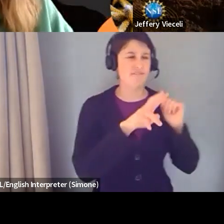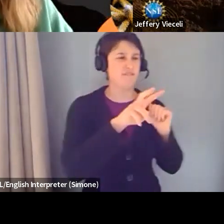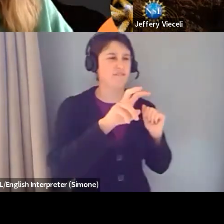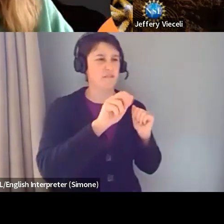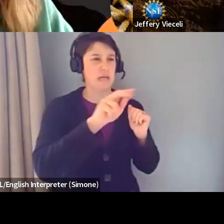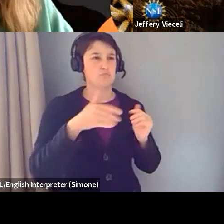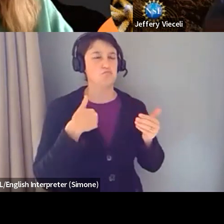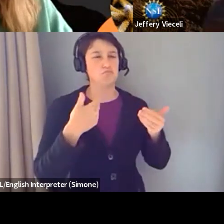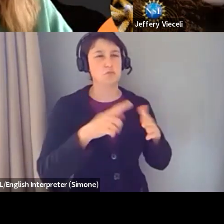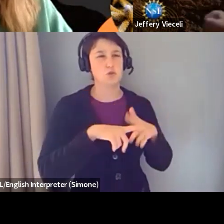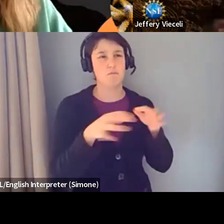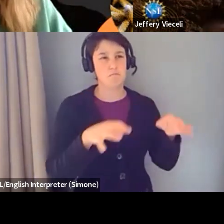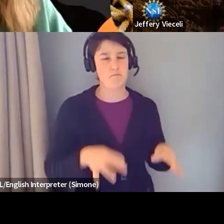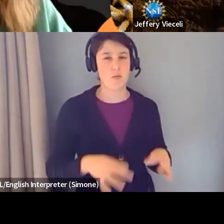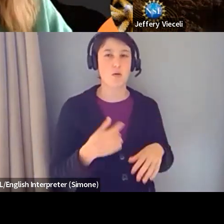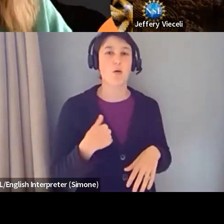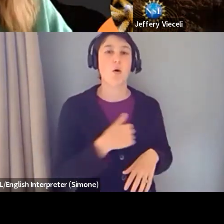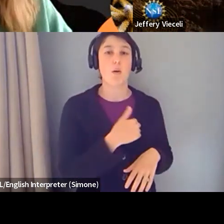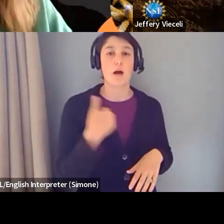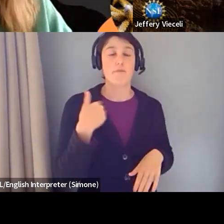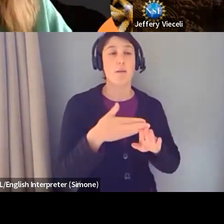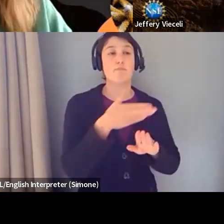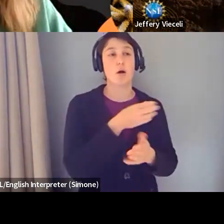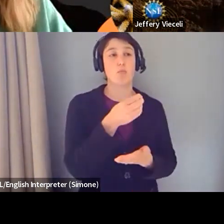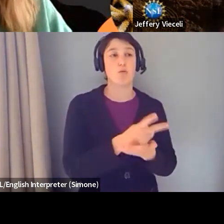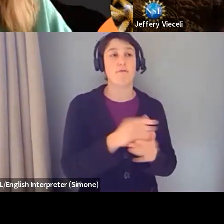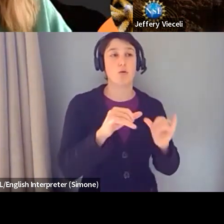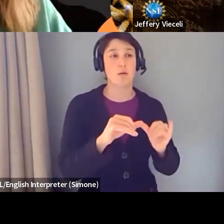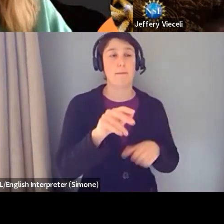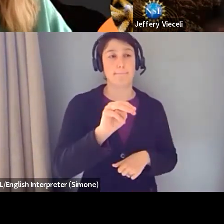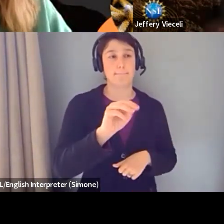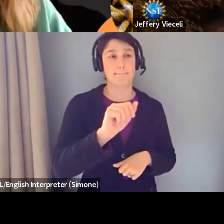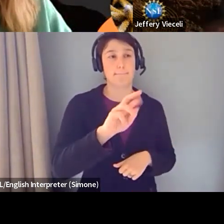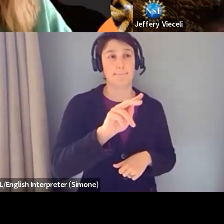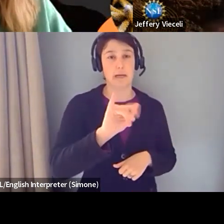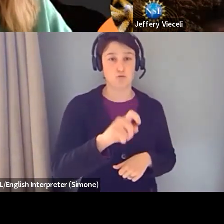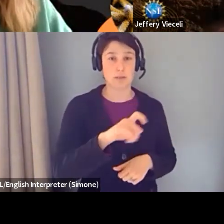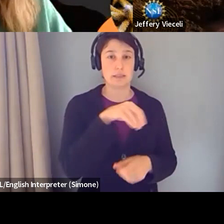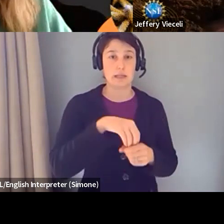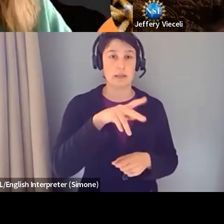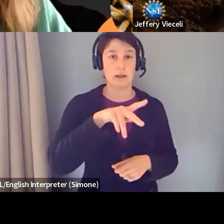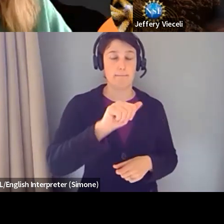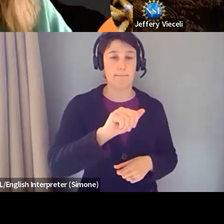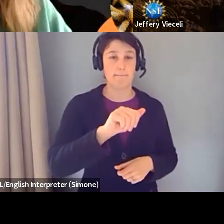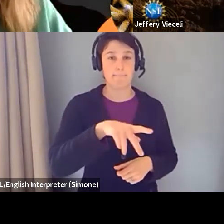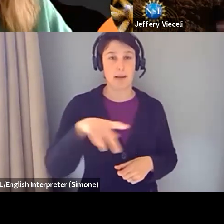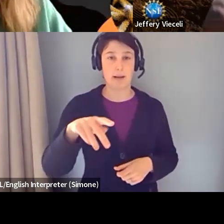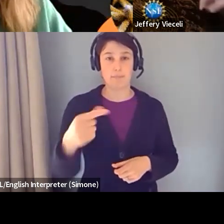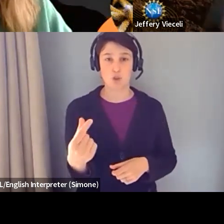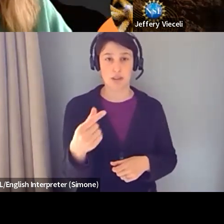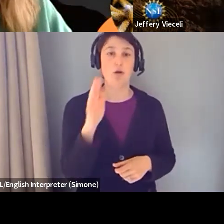We have a prior approval matrix that is in the PAPP-G that will kind of guide the grantees.